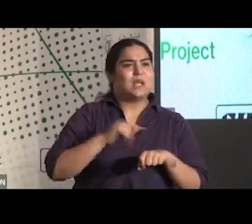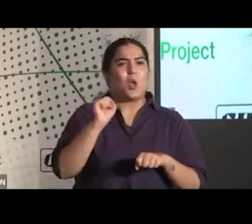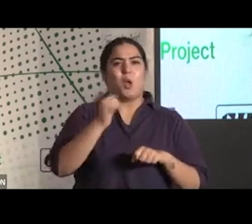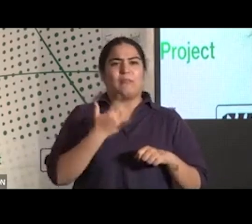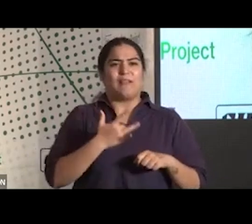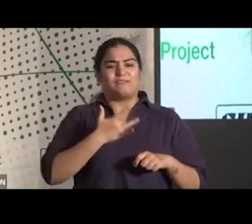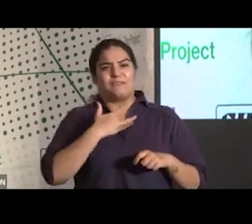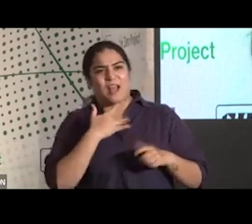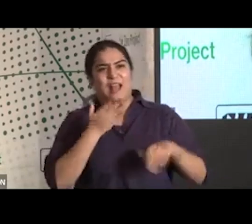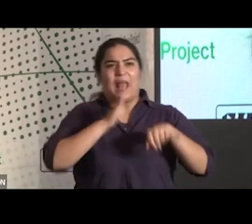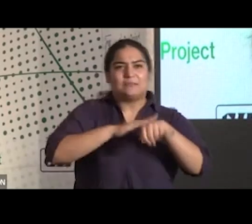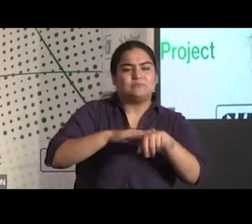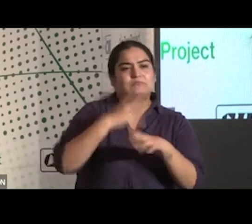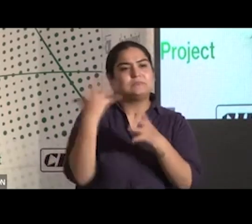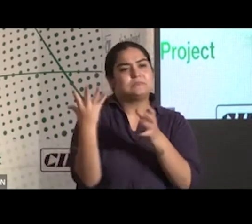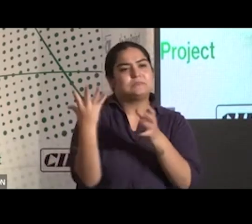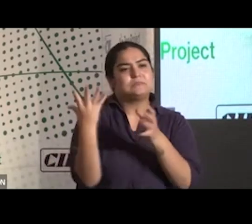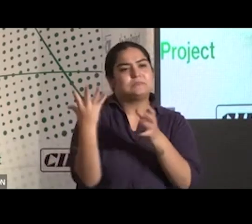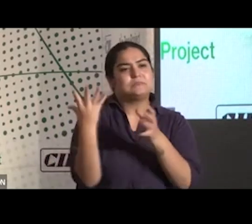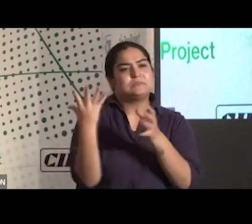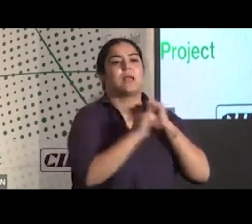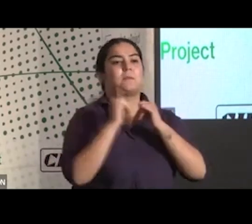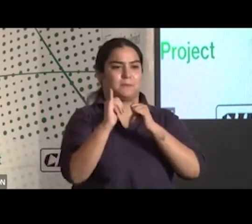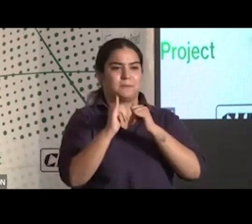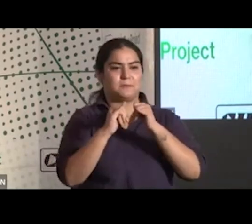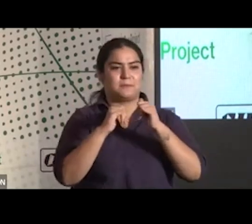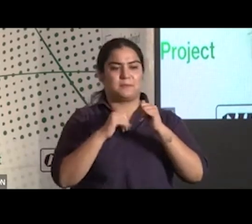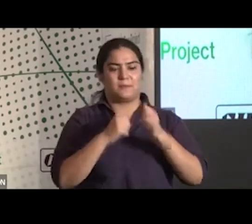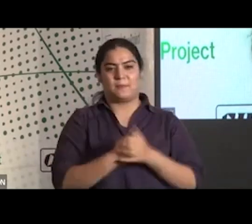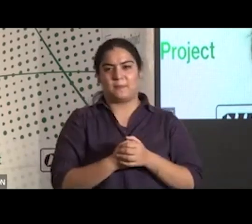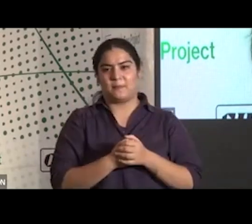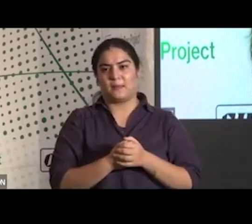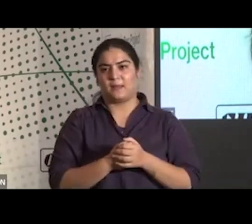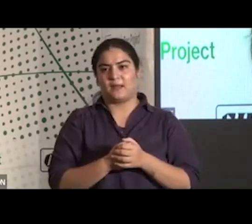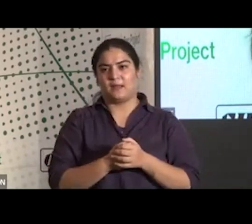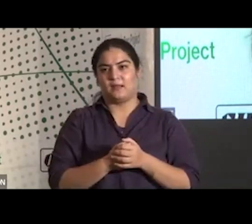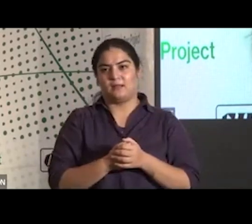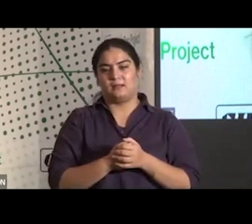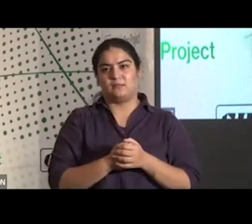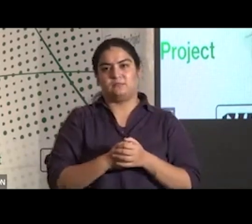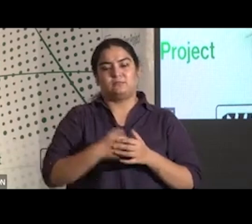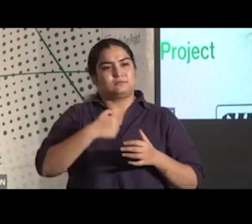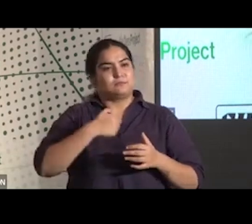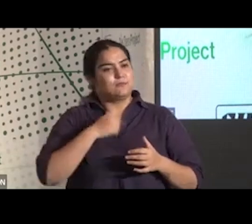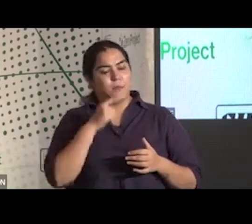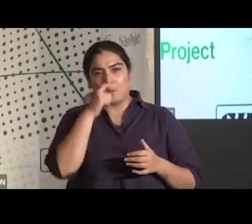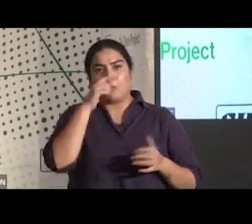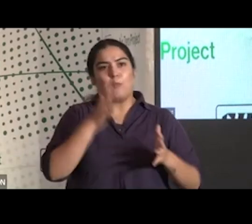in the same area, similar motivations. I think I'm so proud to meet all of you.